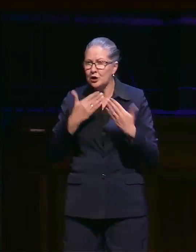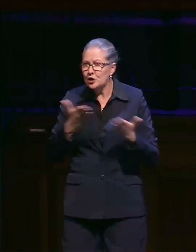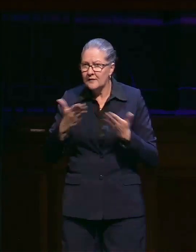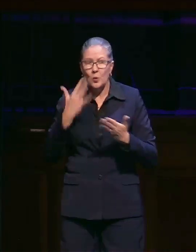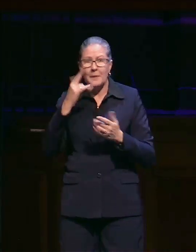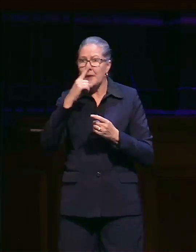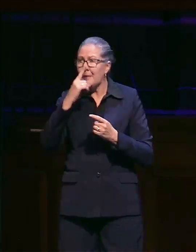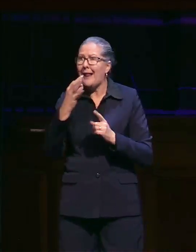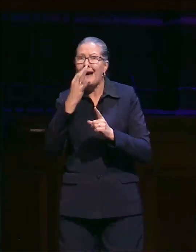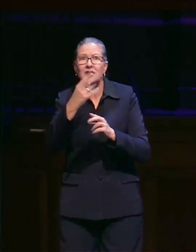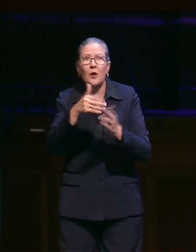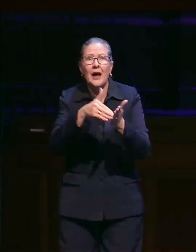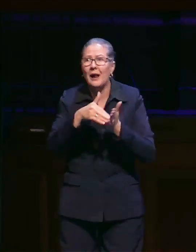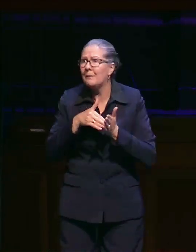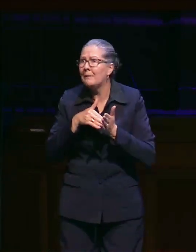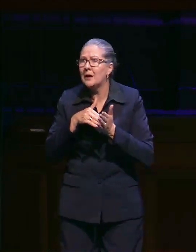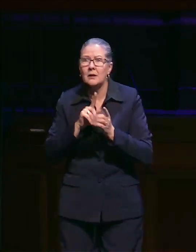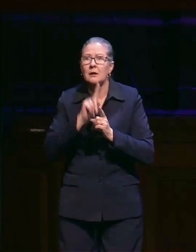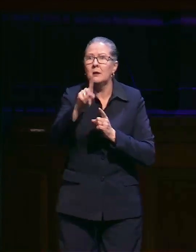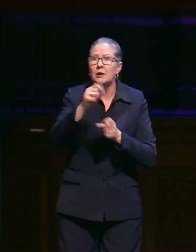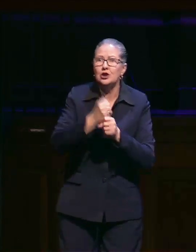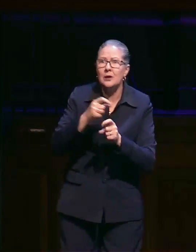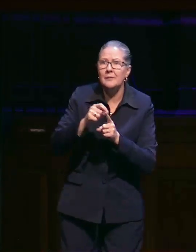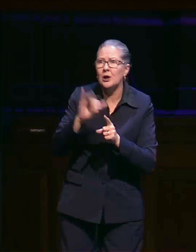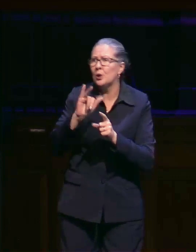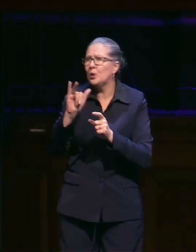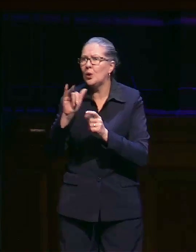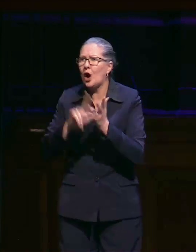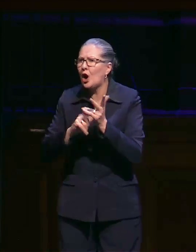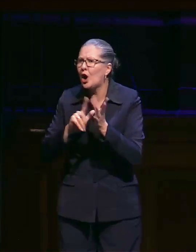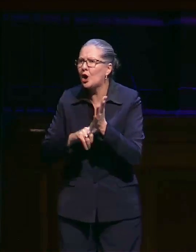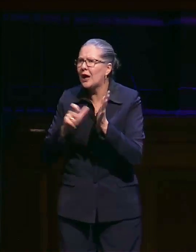for help when they go and see their GP or attend their local clinic help will be